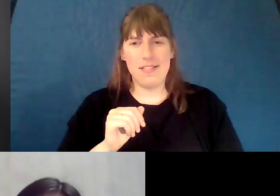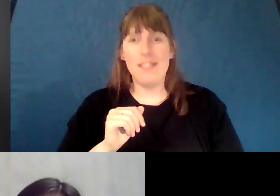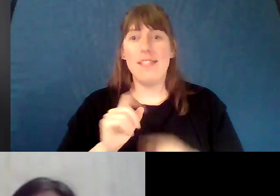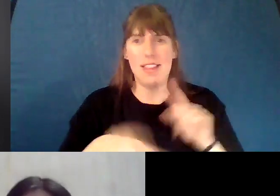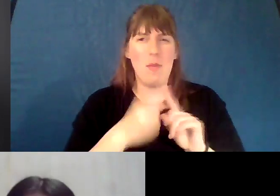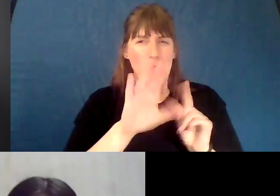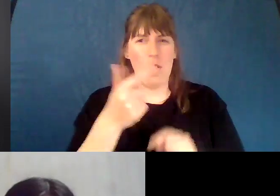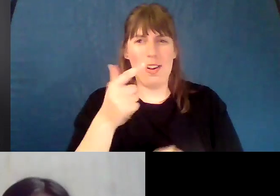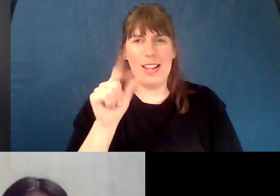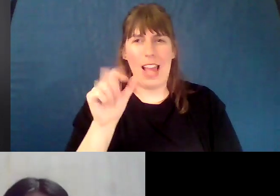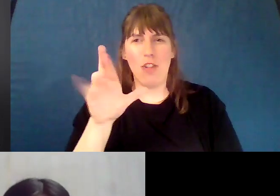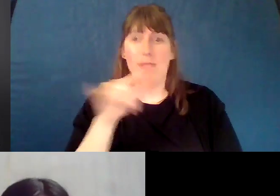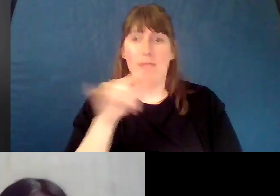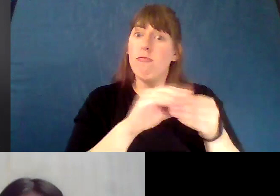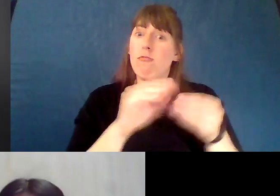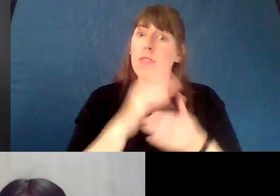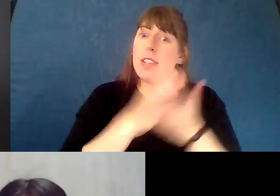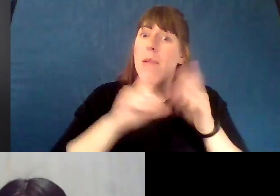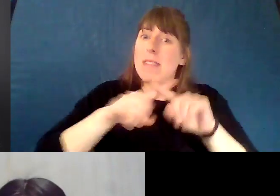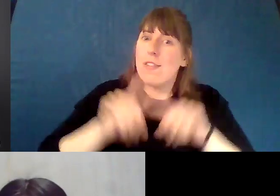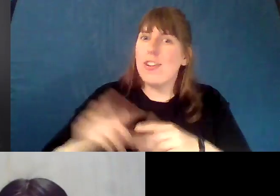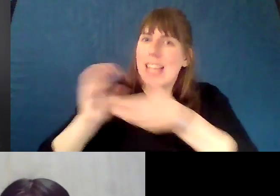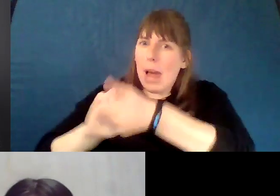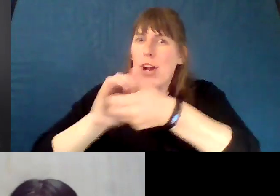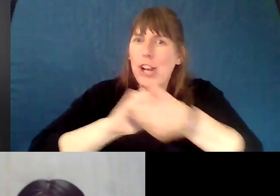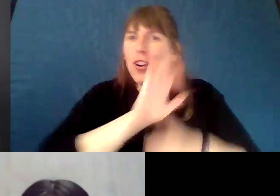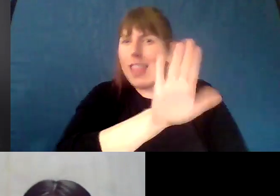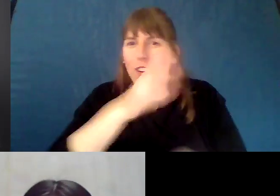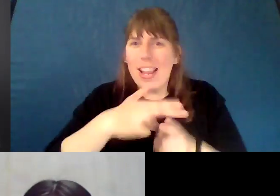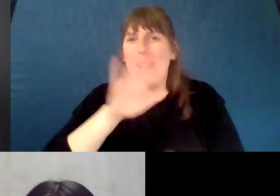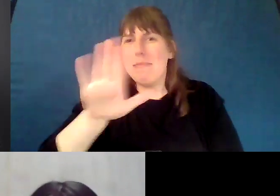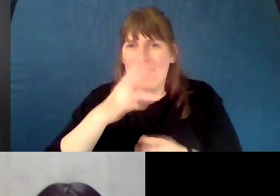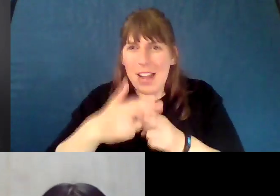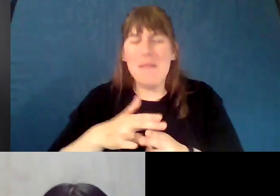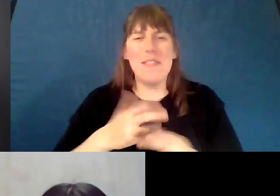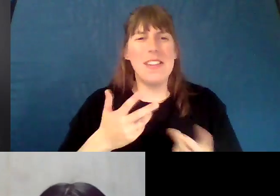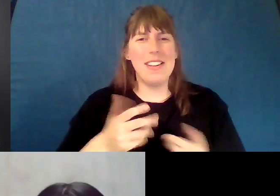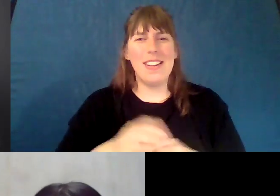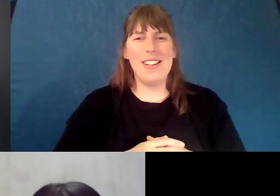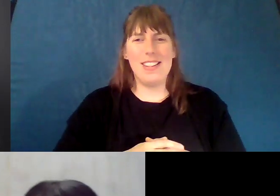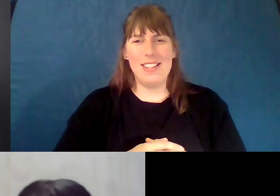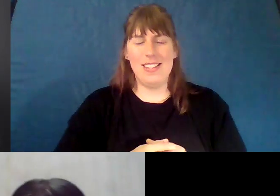you were introducing some of your different creative collaborators. I'm hoping you can